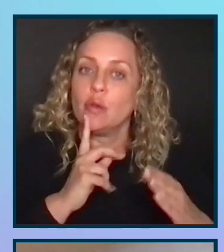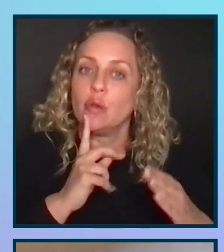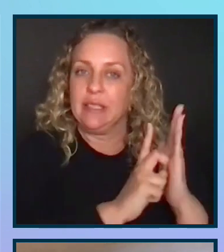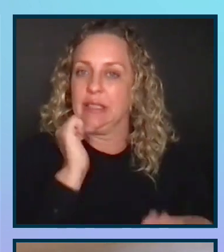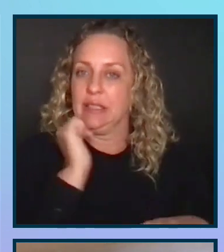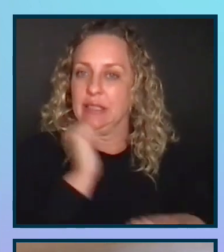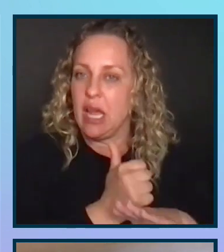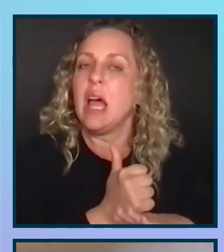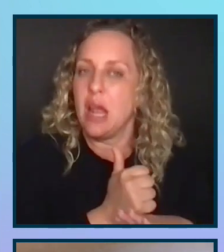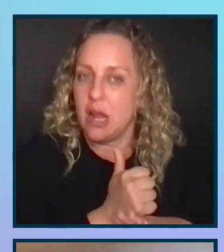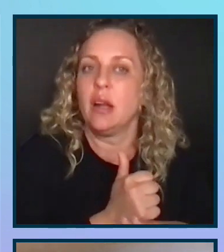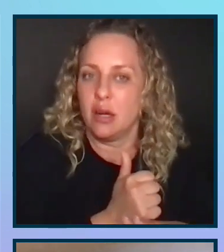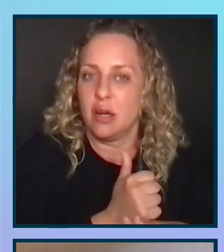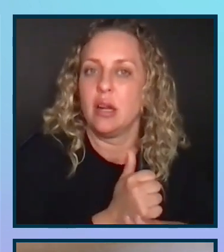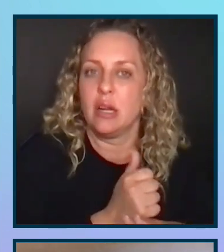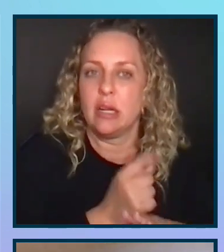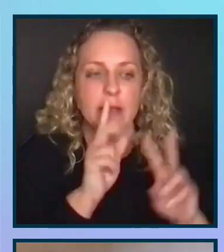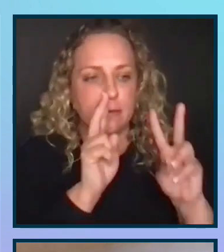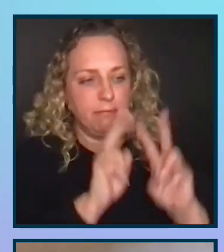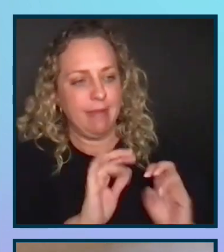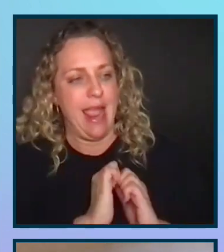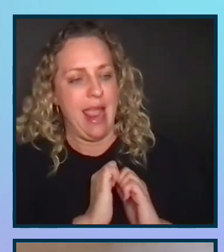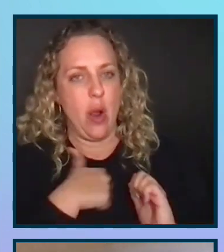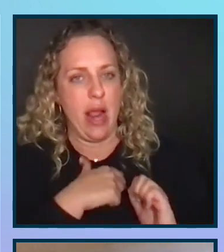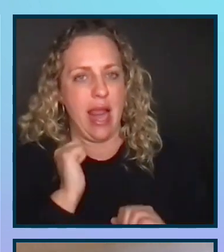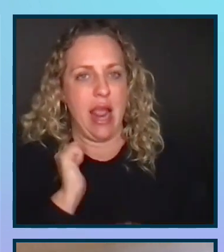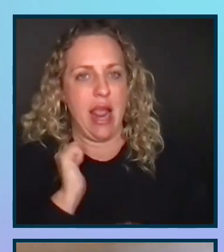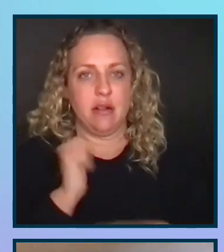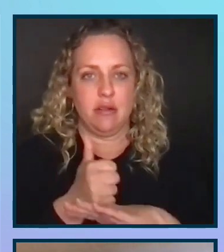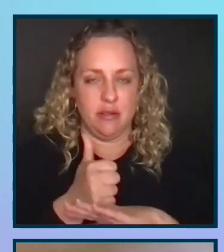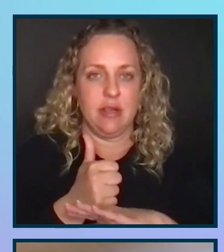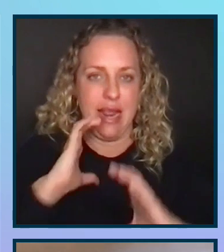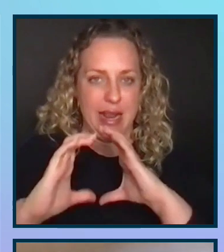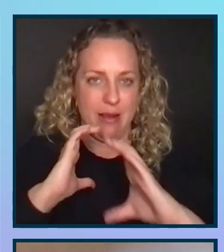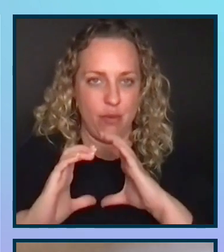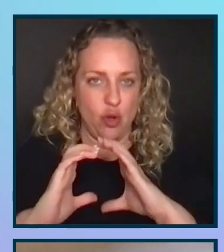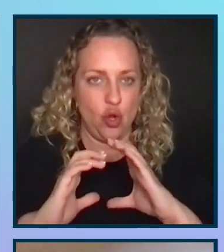to examine how they can communicate to a different set of people.